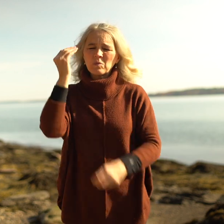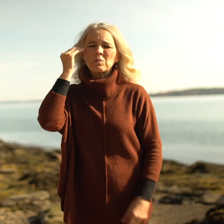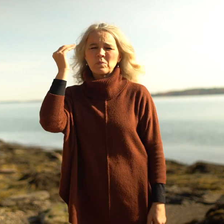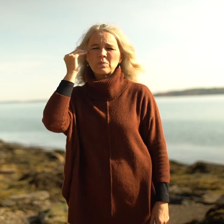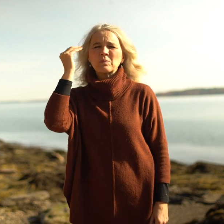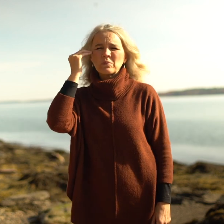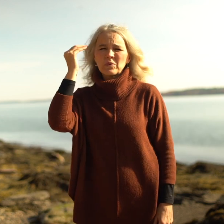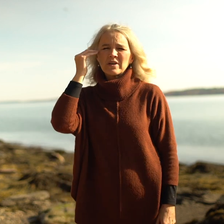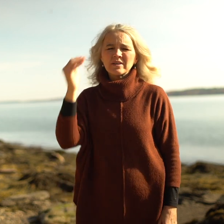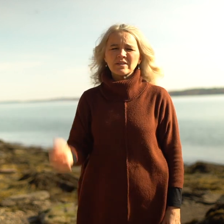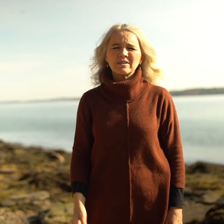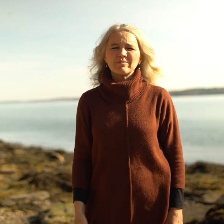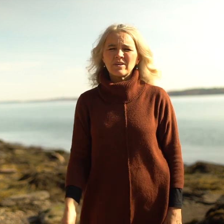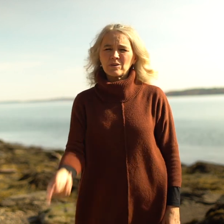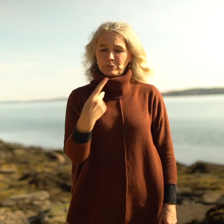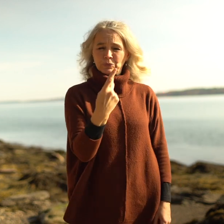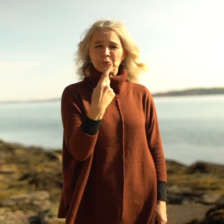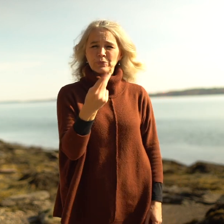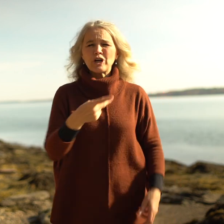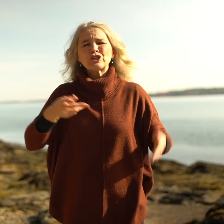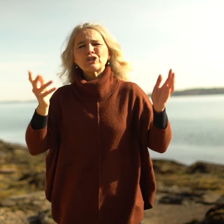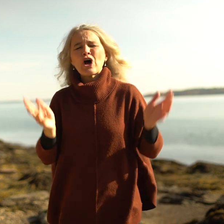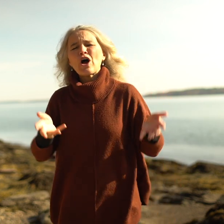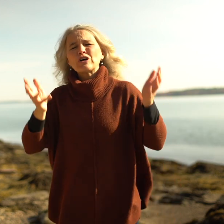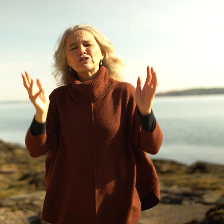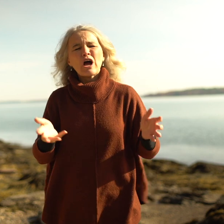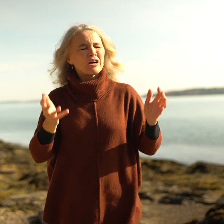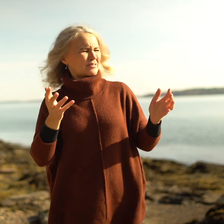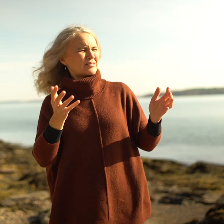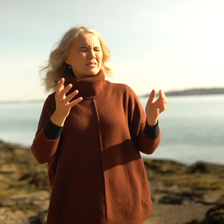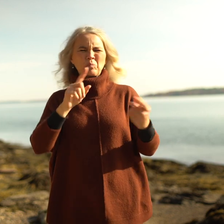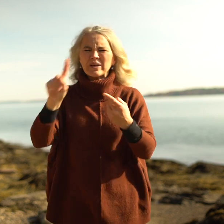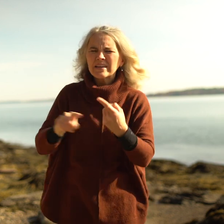We talked at one point, but I can’t remember when